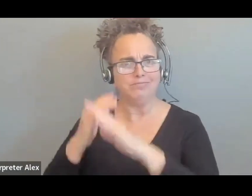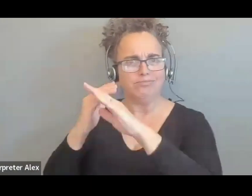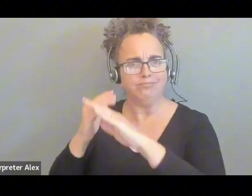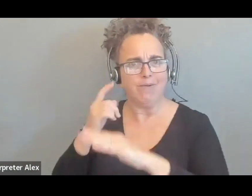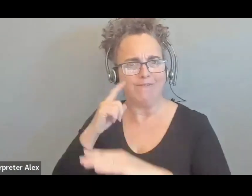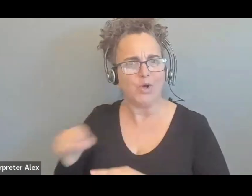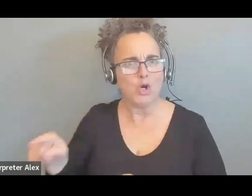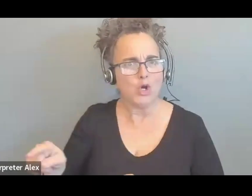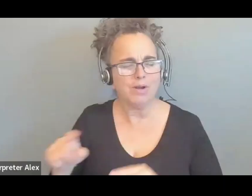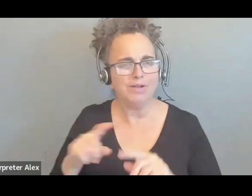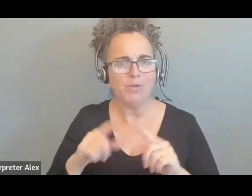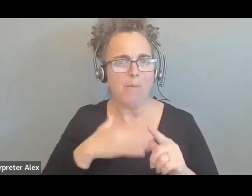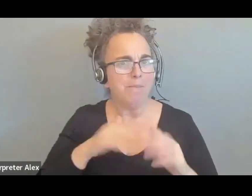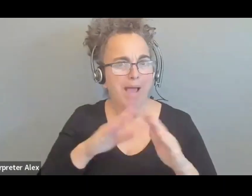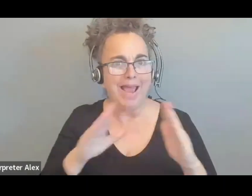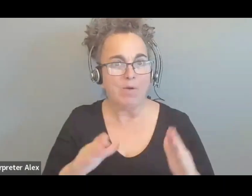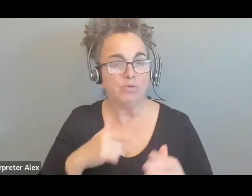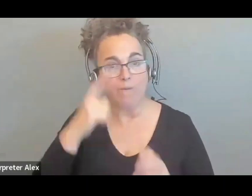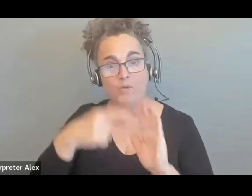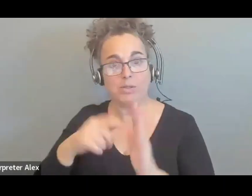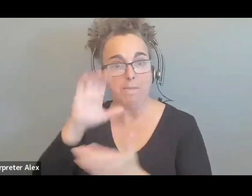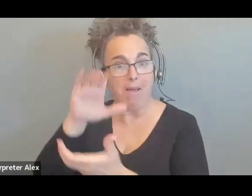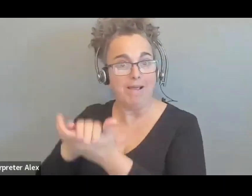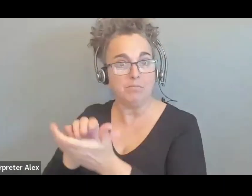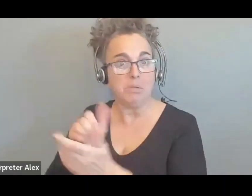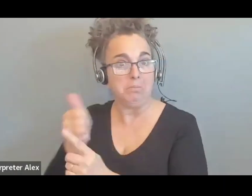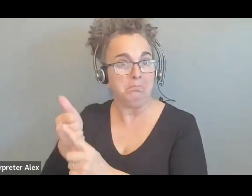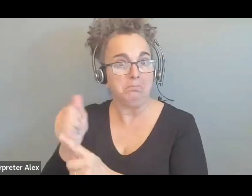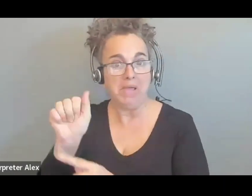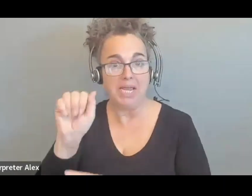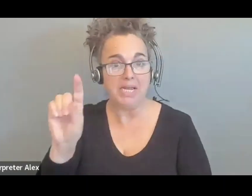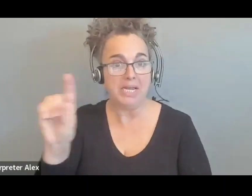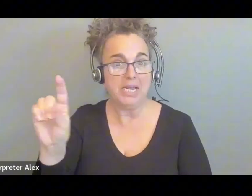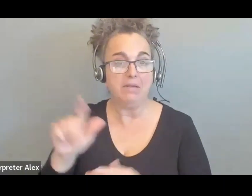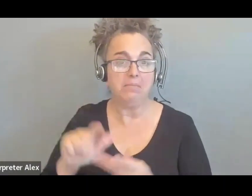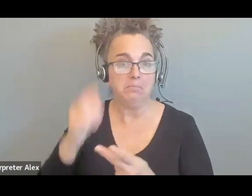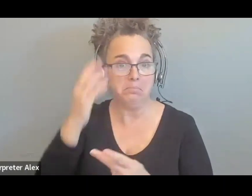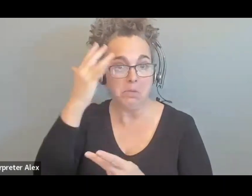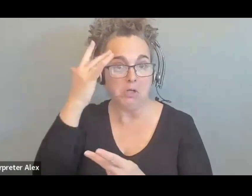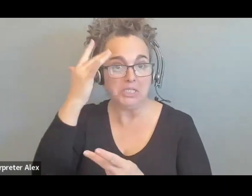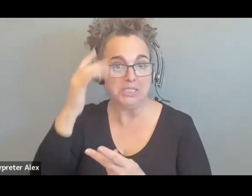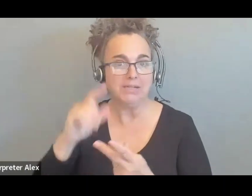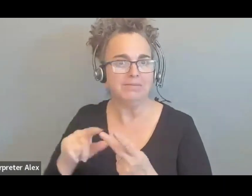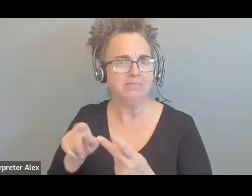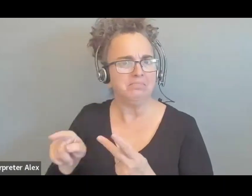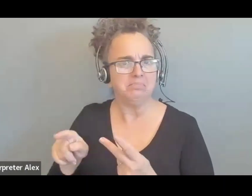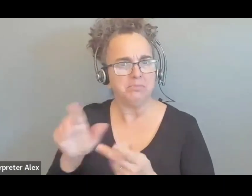And like in my household, my husband is also ADD and autistic and he's a school teacher